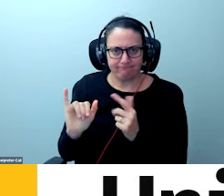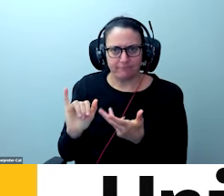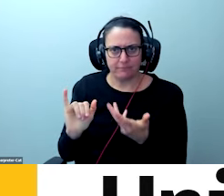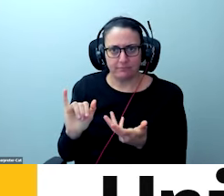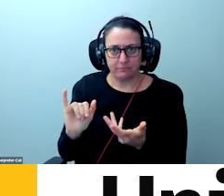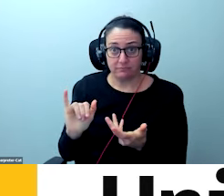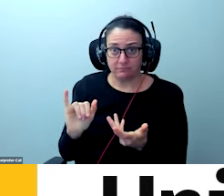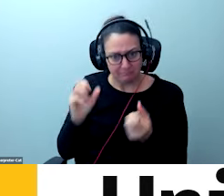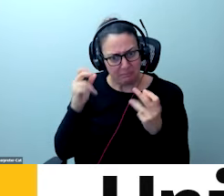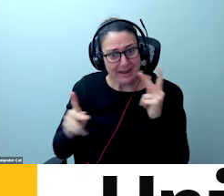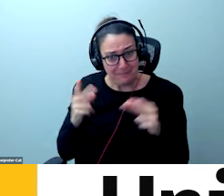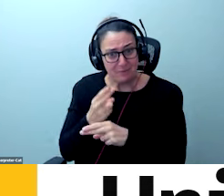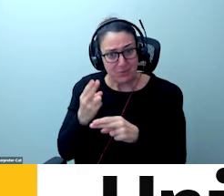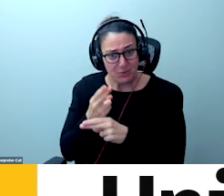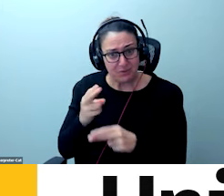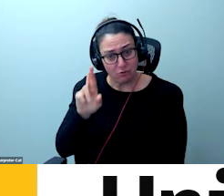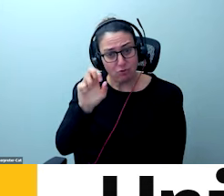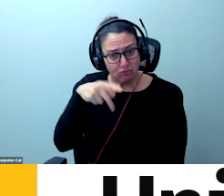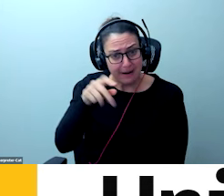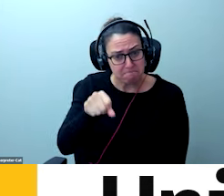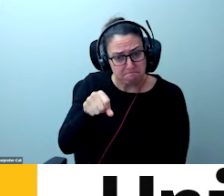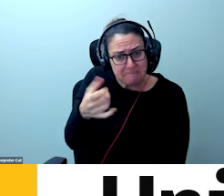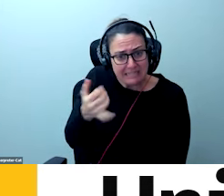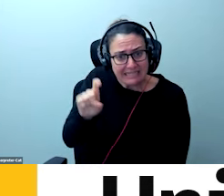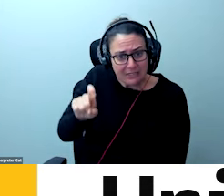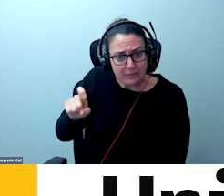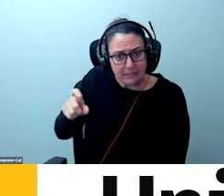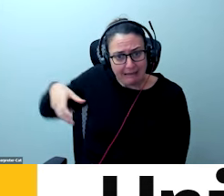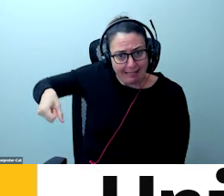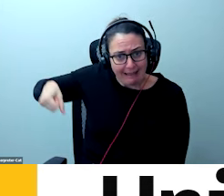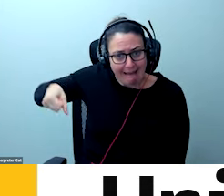of people use the ramp is they also need the assistance of handrails.